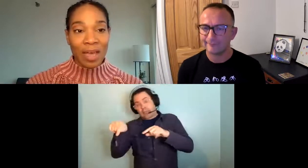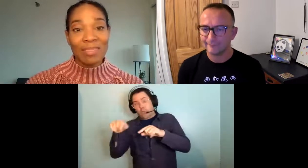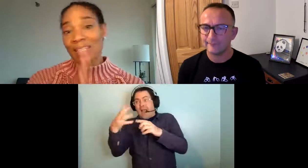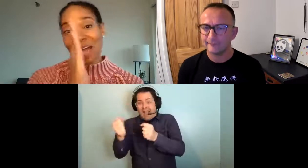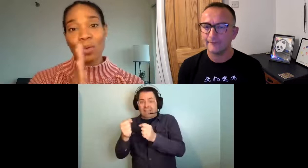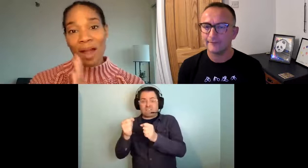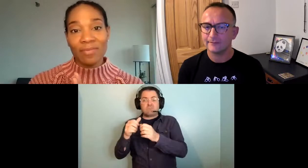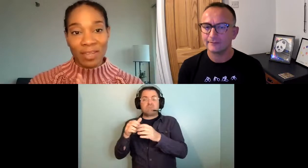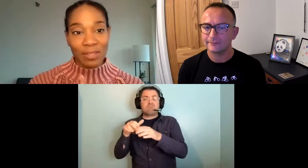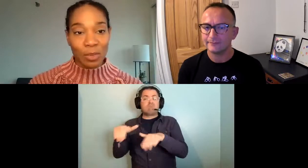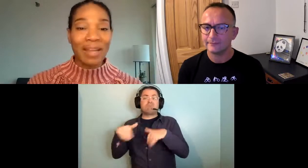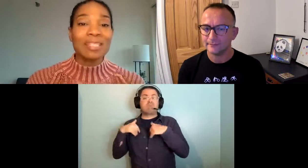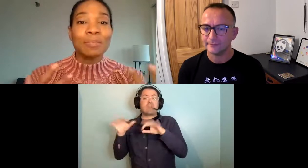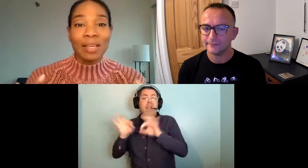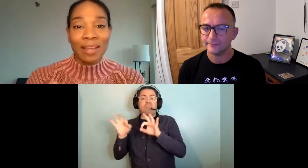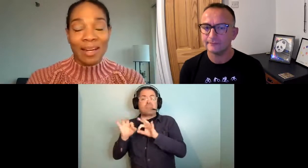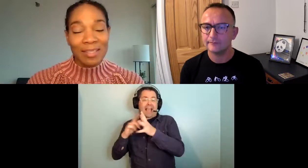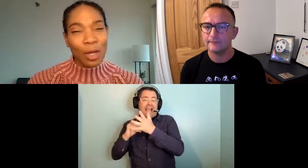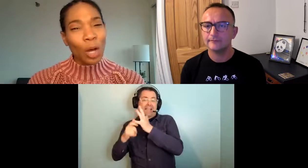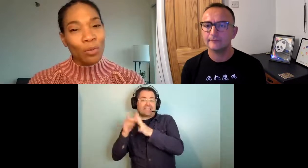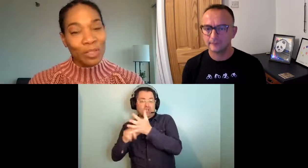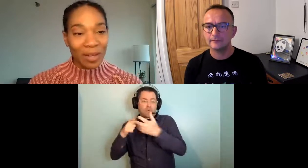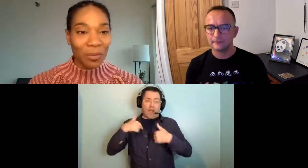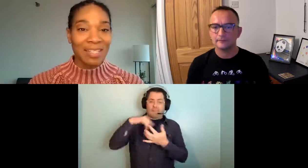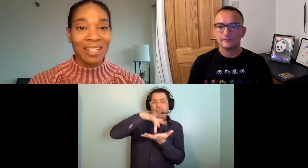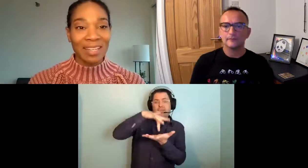not just your sexual orientation but Euro man tick